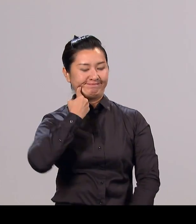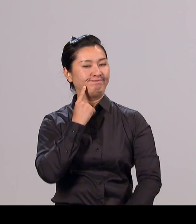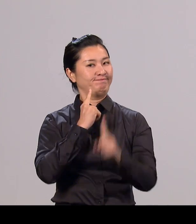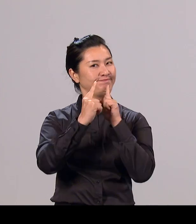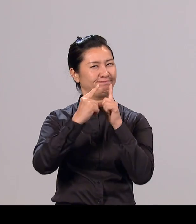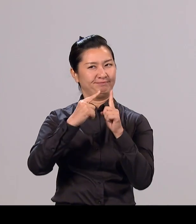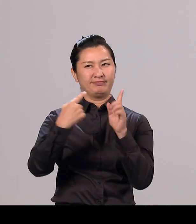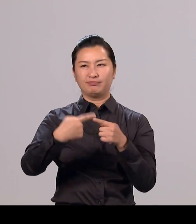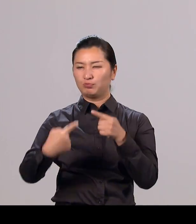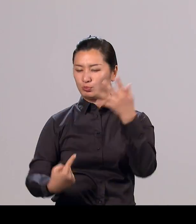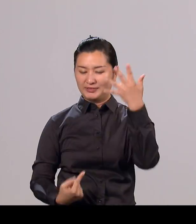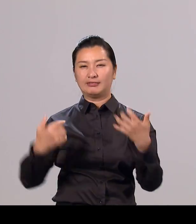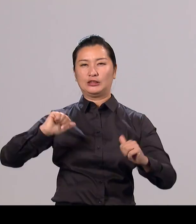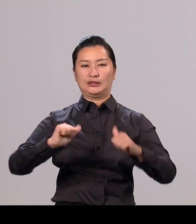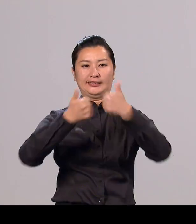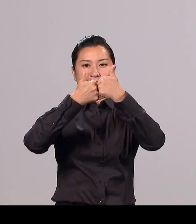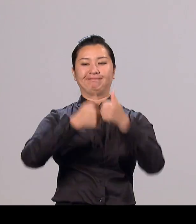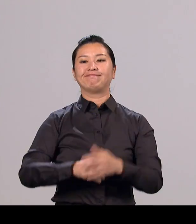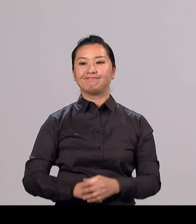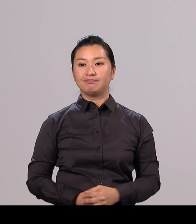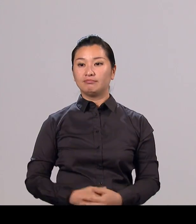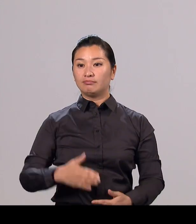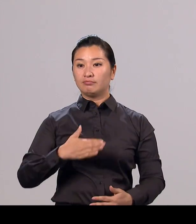My subjects will not all be easy or fun ones.